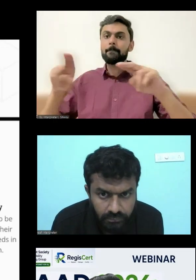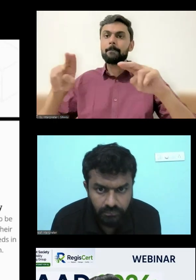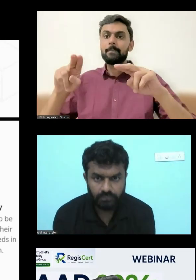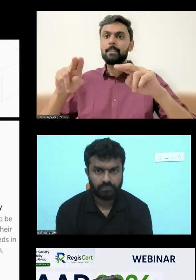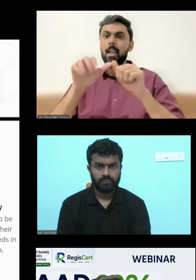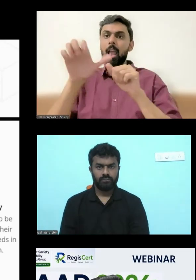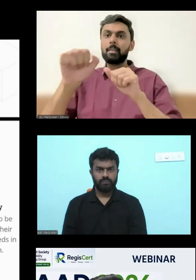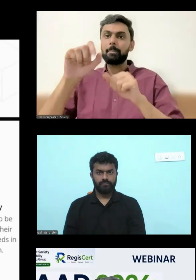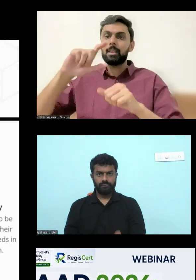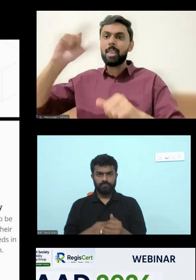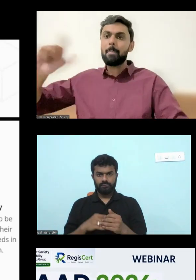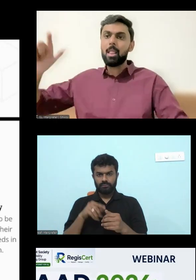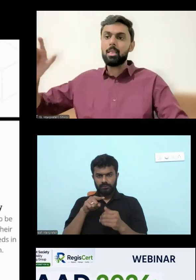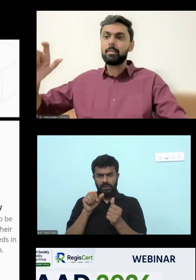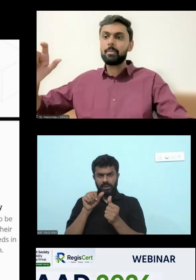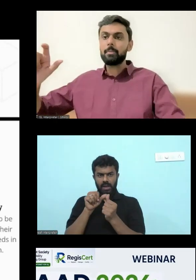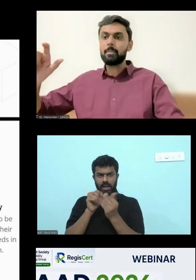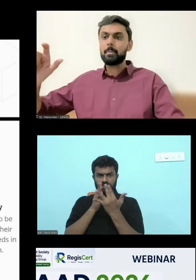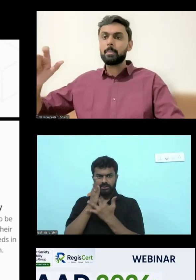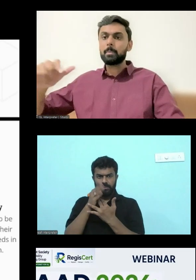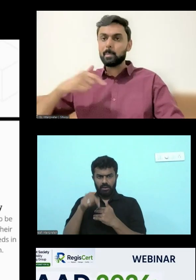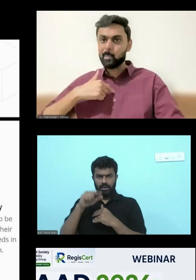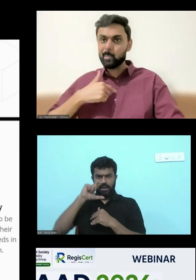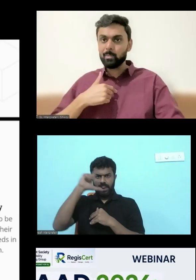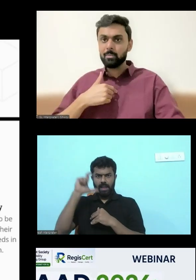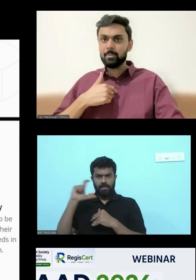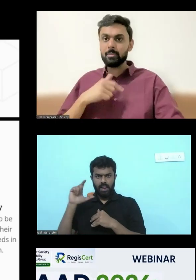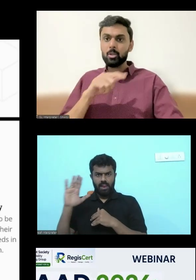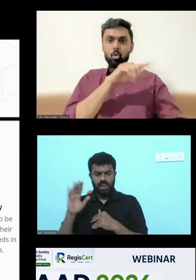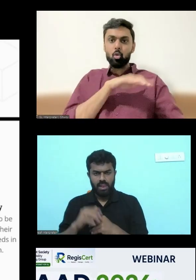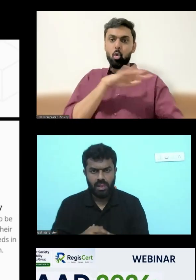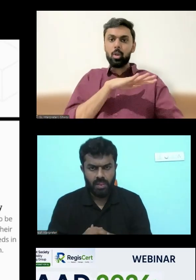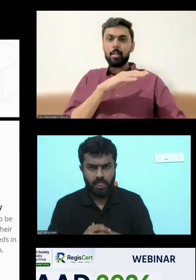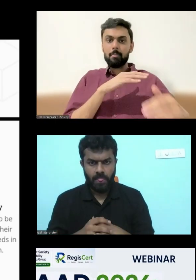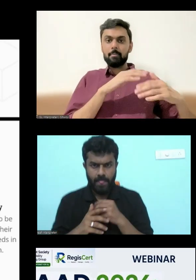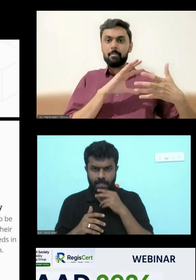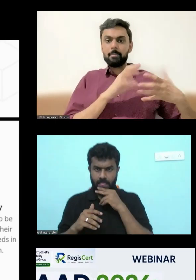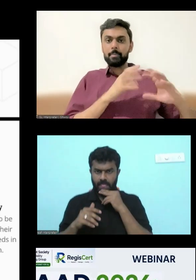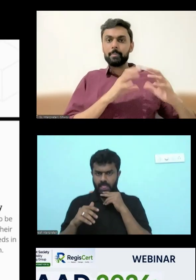We are manufacturing locally the low cost assistive devices.